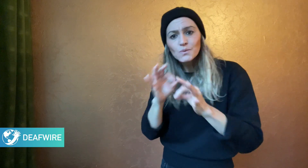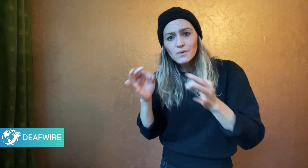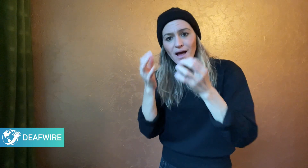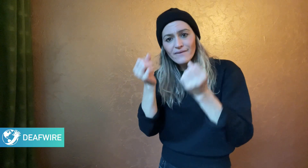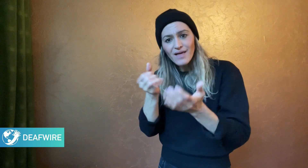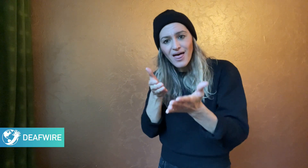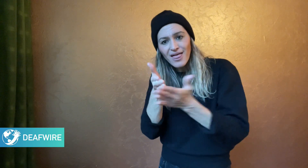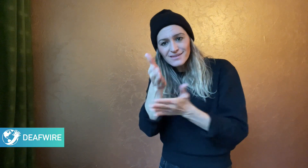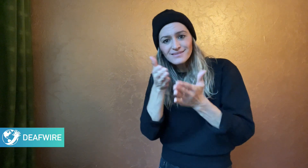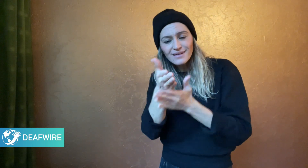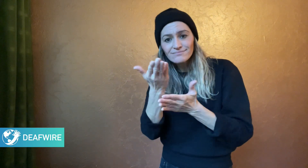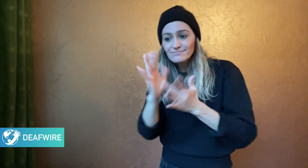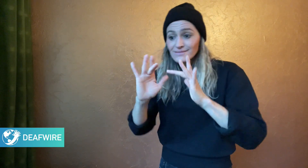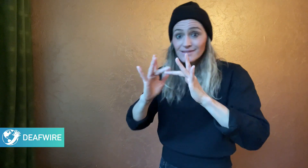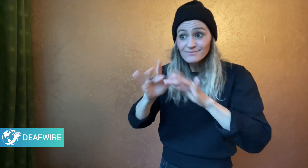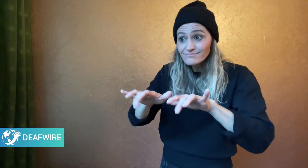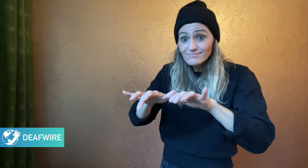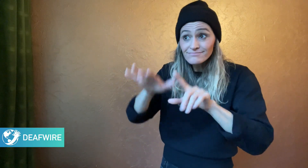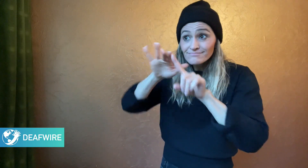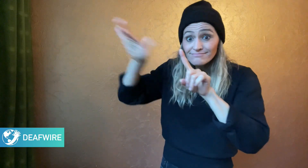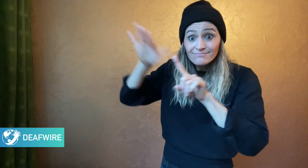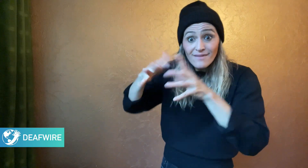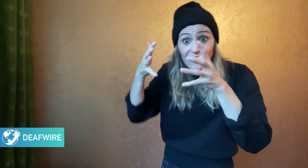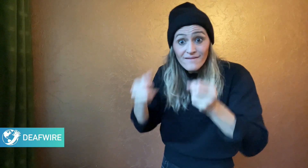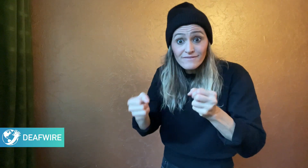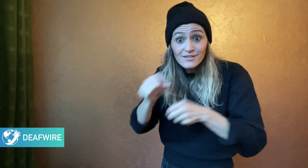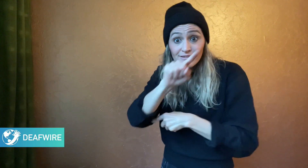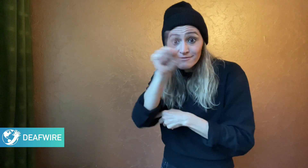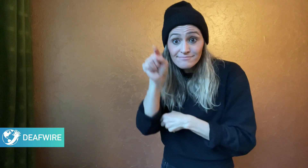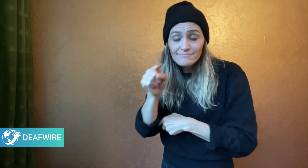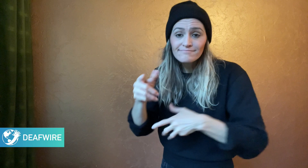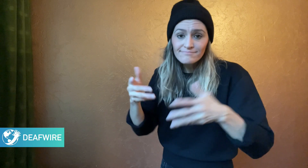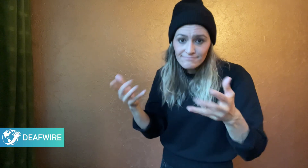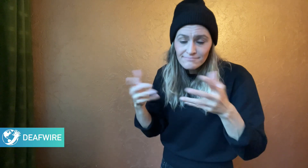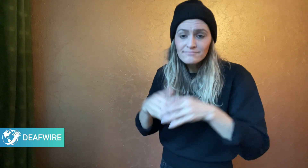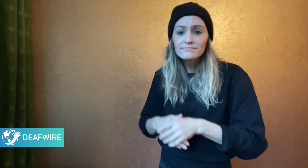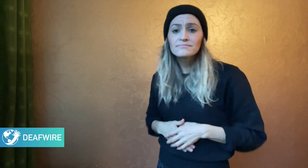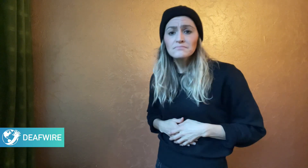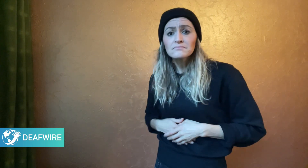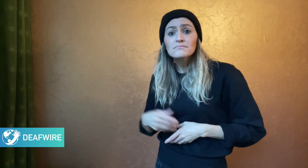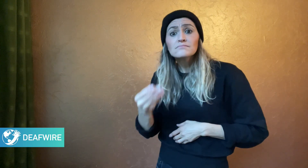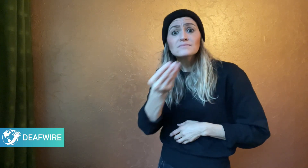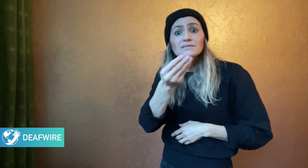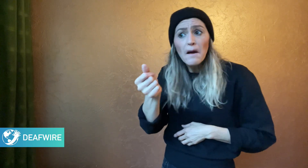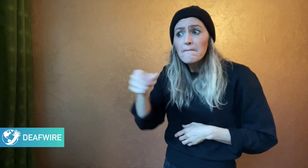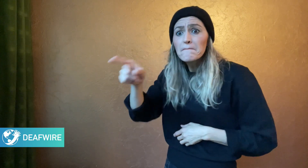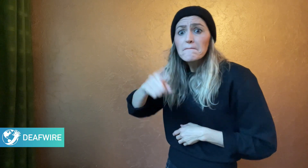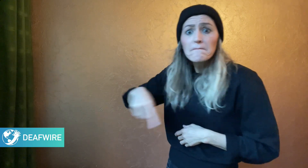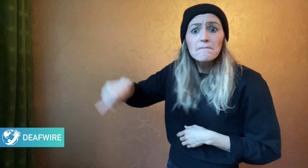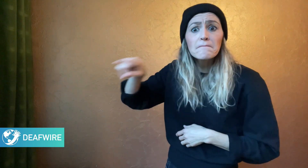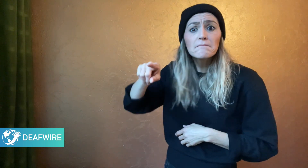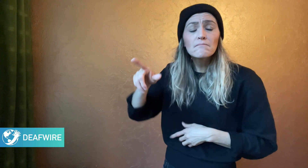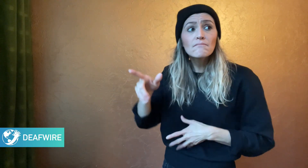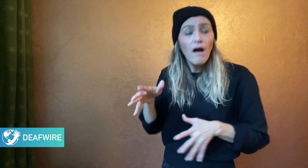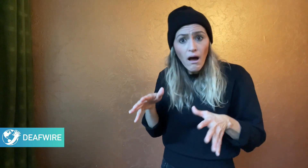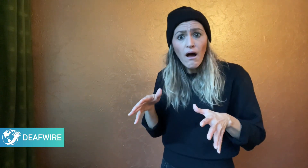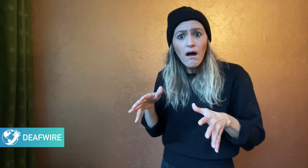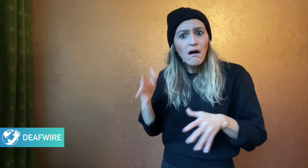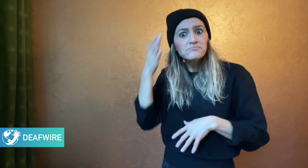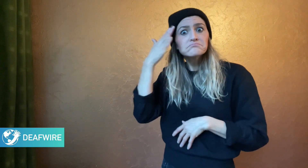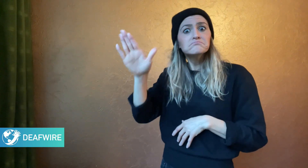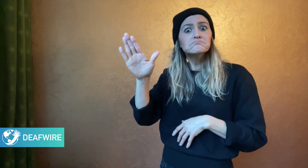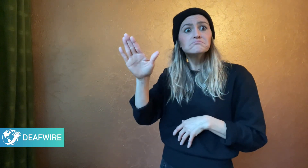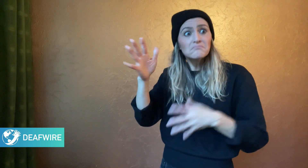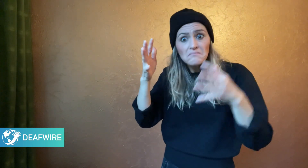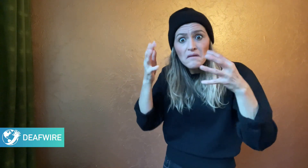Some of them are not even familiar with the term “CODA”.